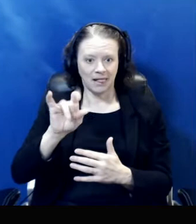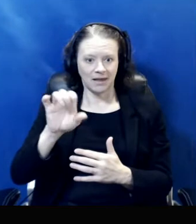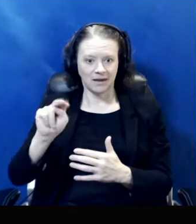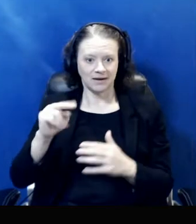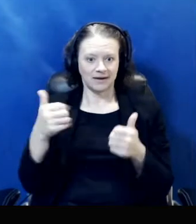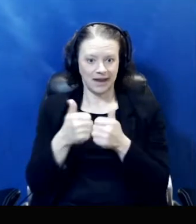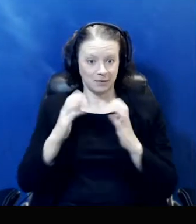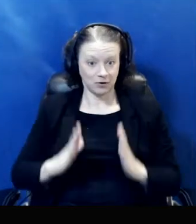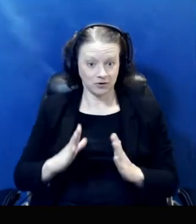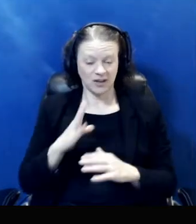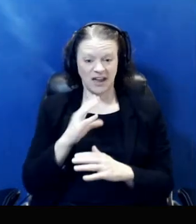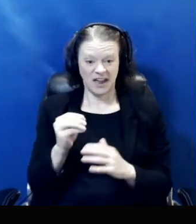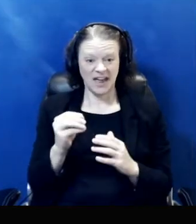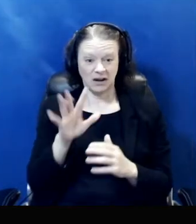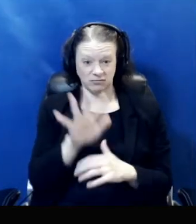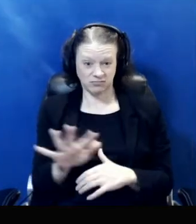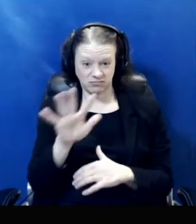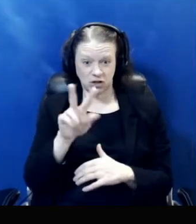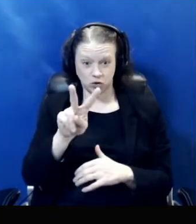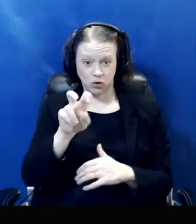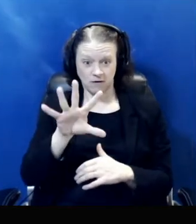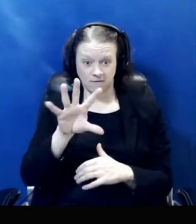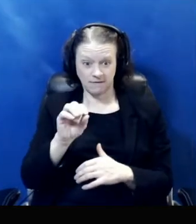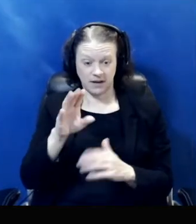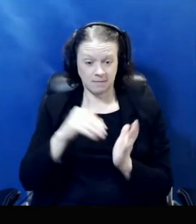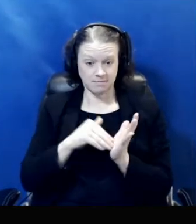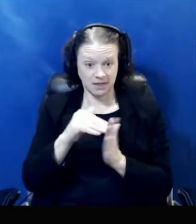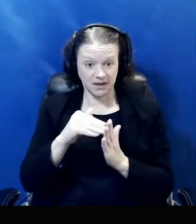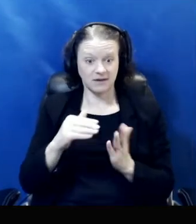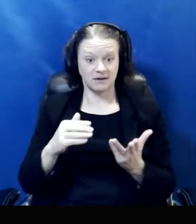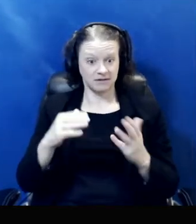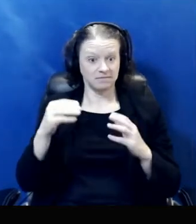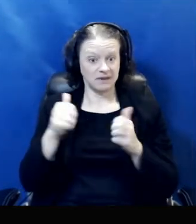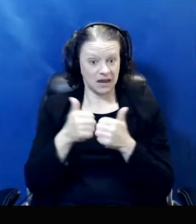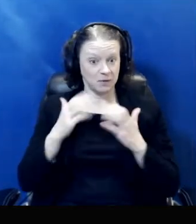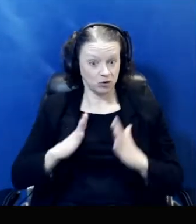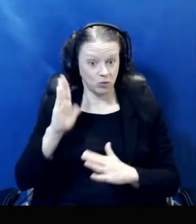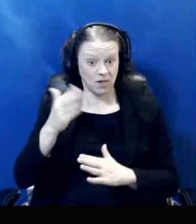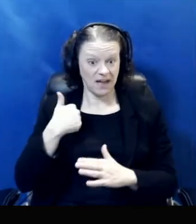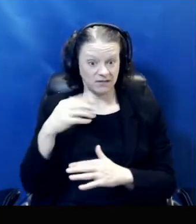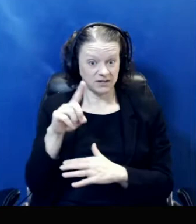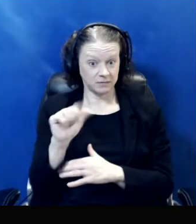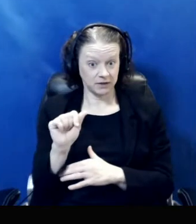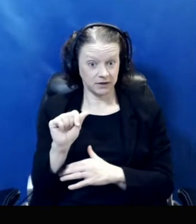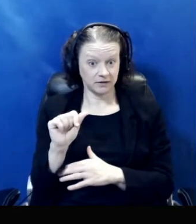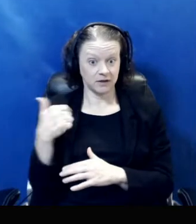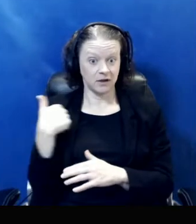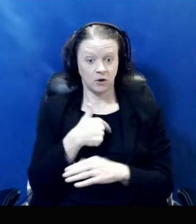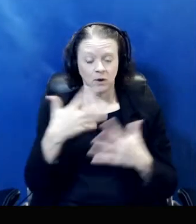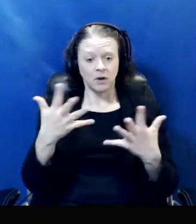approximately 250 million gamers will have disabilities, so we need to do everything we can to help